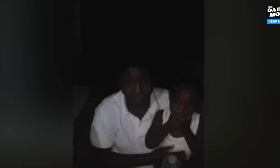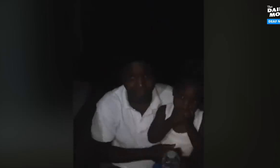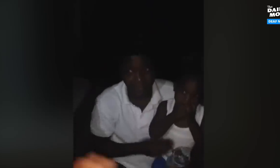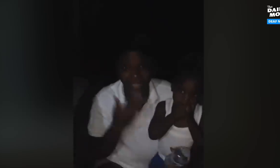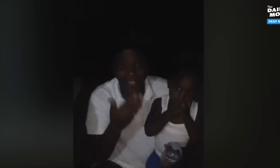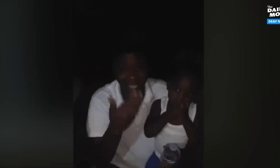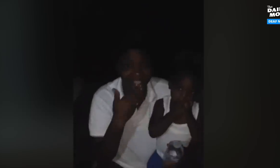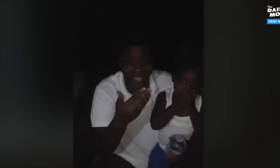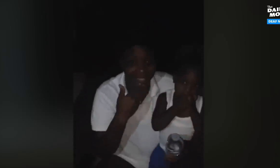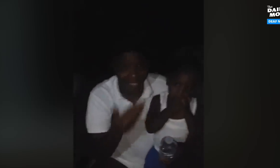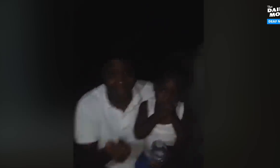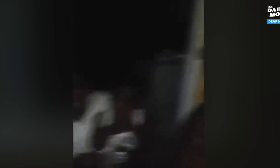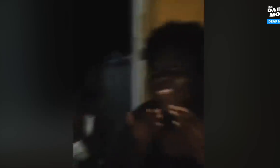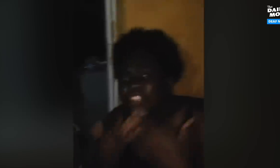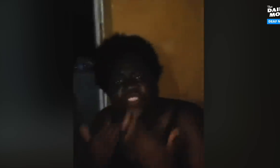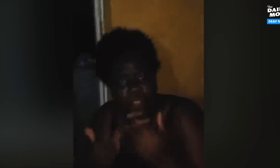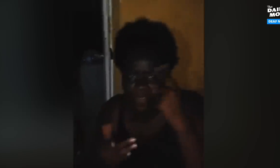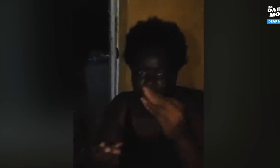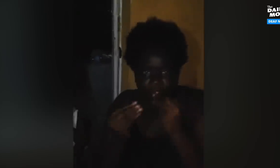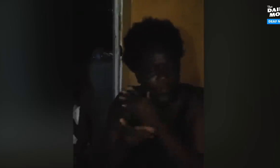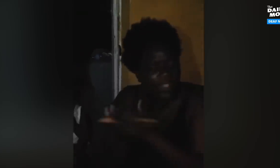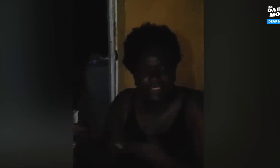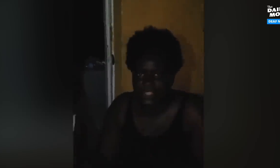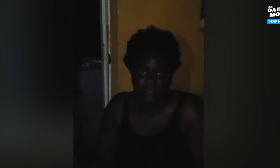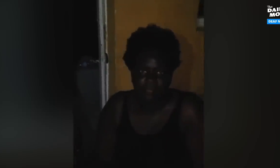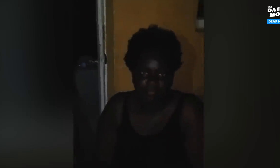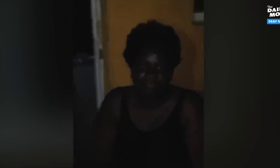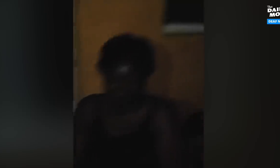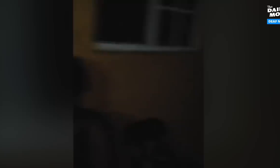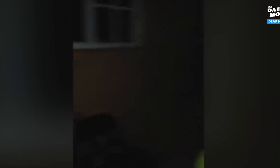Thank you. Thank you. Thank you for giving us something.